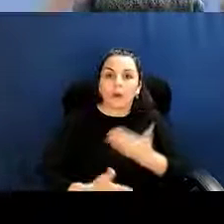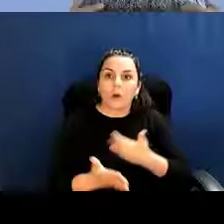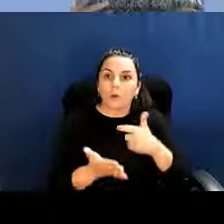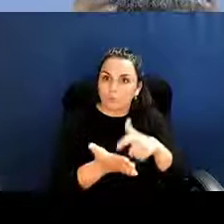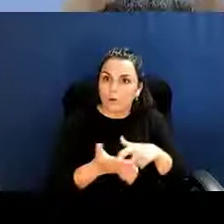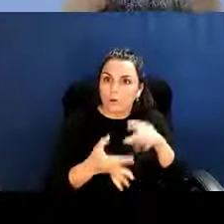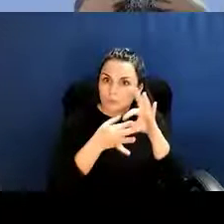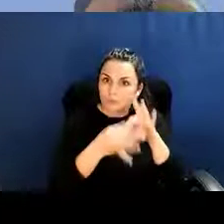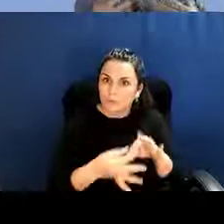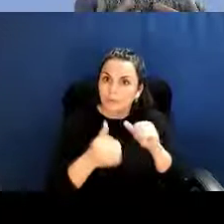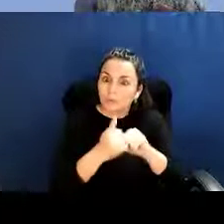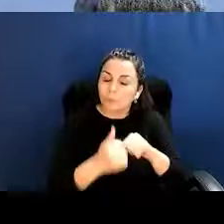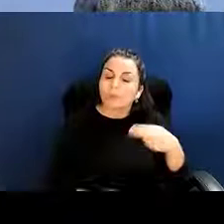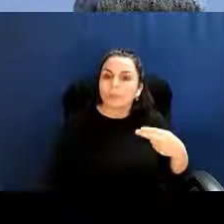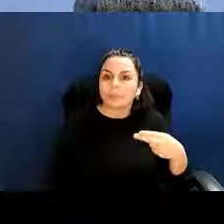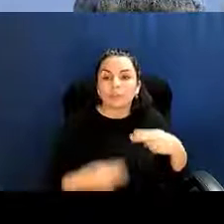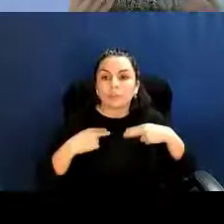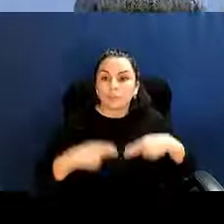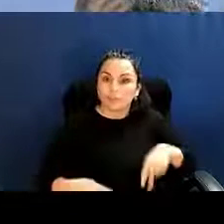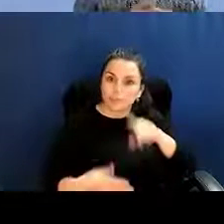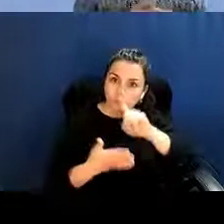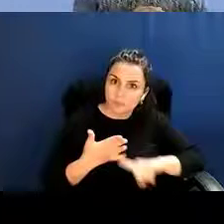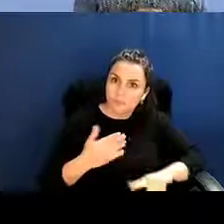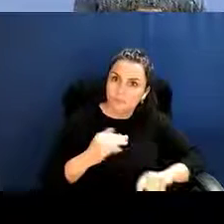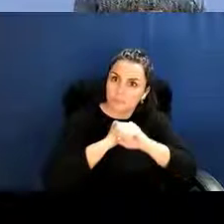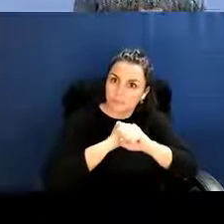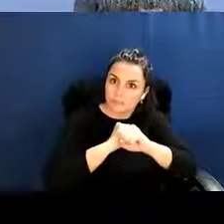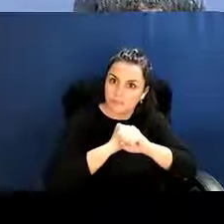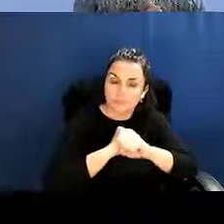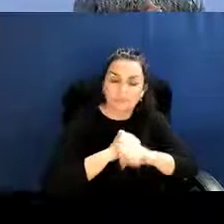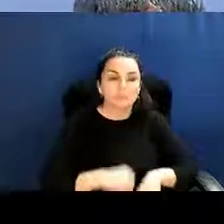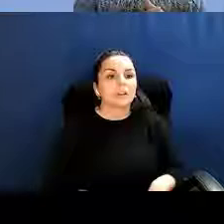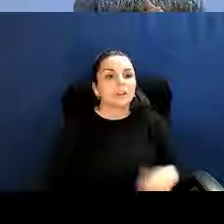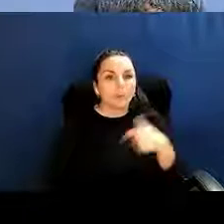The people, the folks at OHRP developed these five lessons